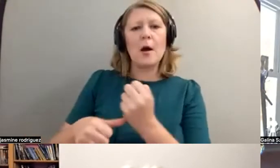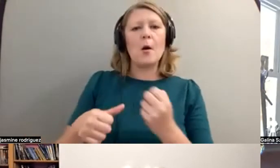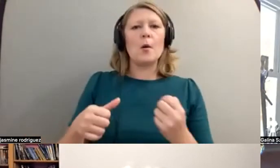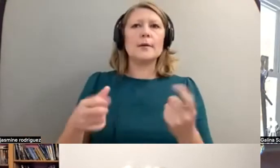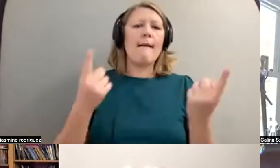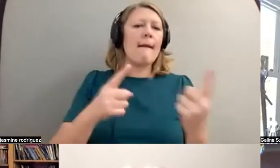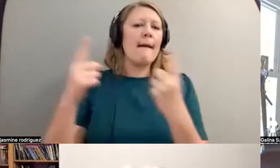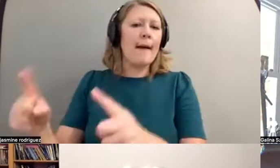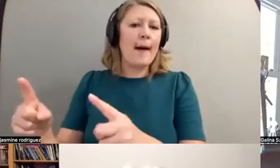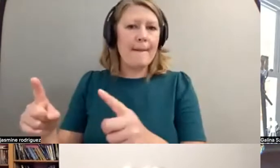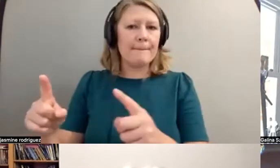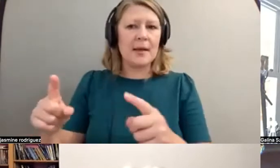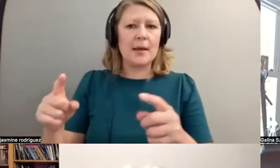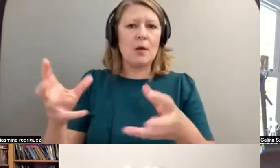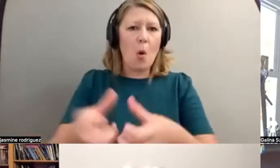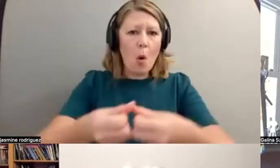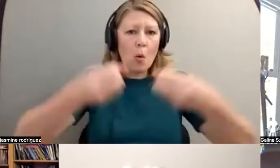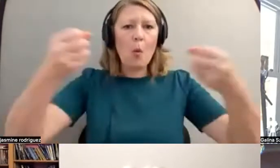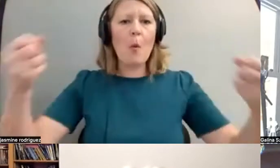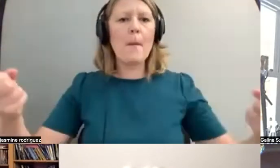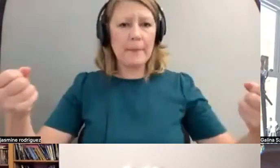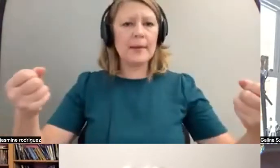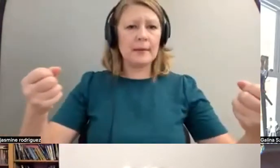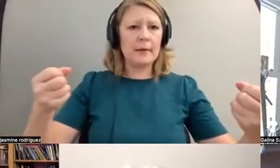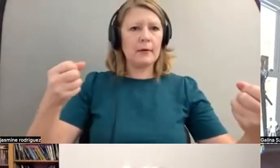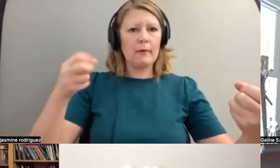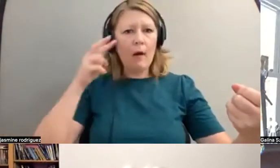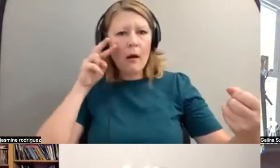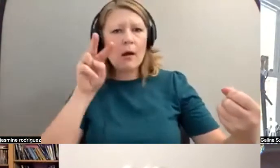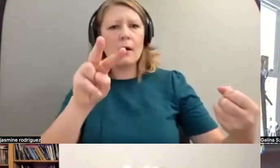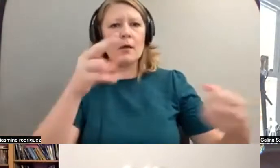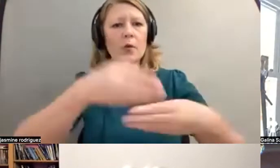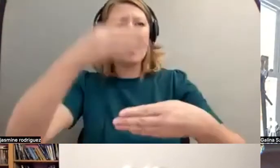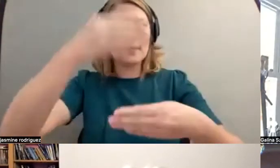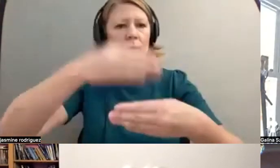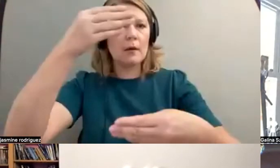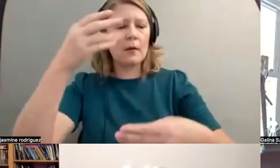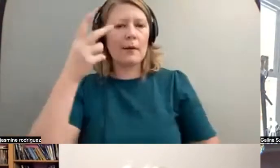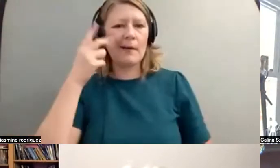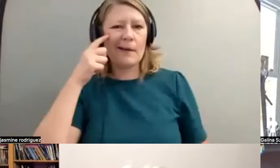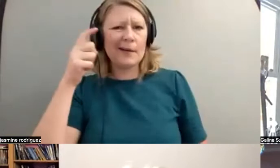And maybe I look through the window and saw different tree.